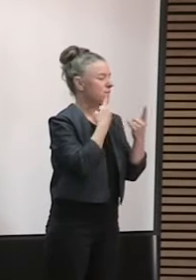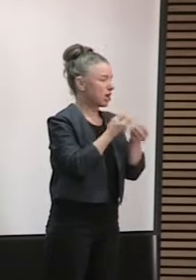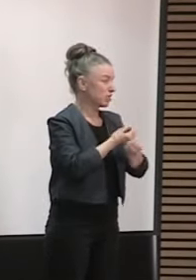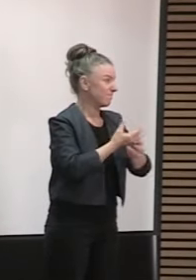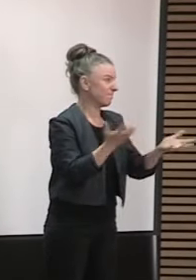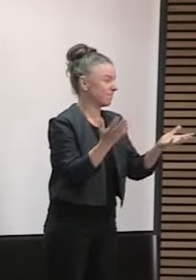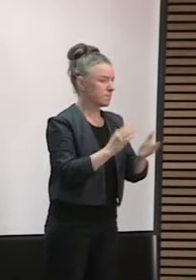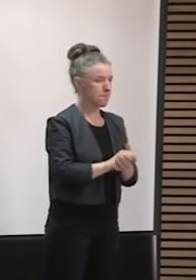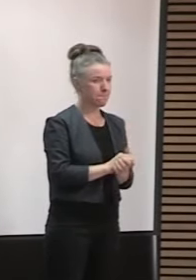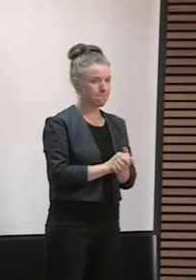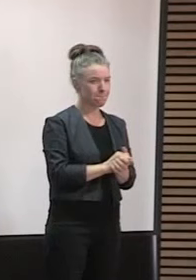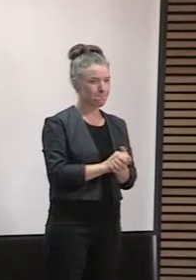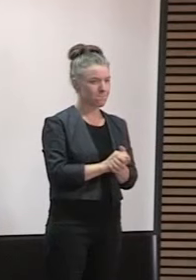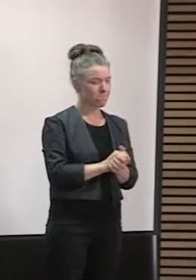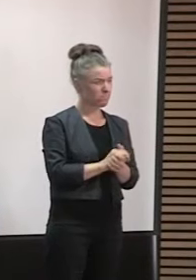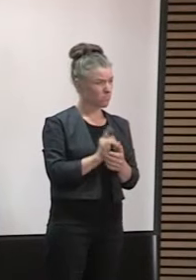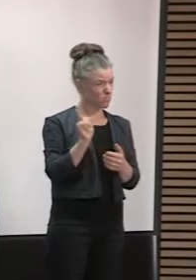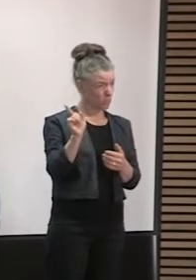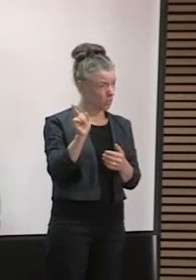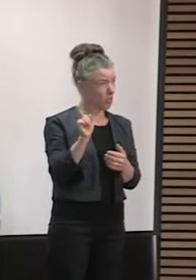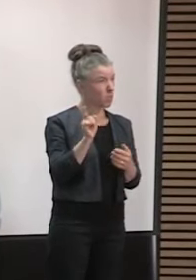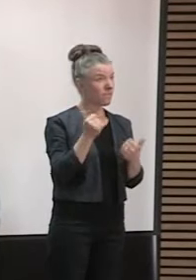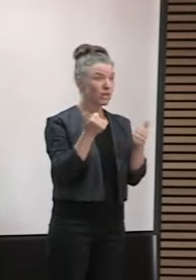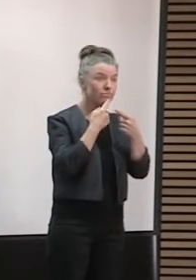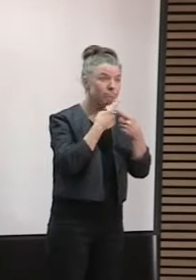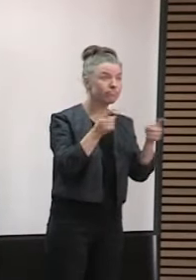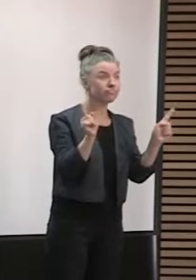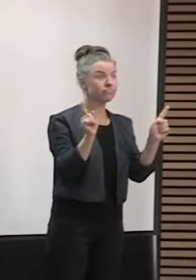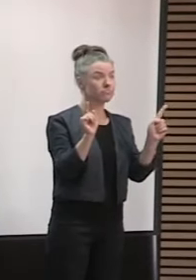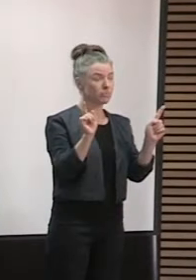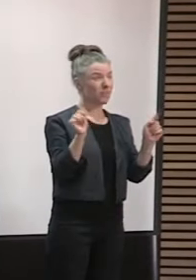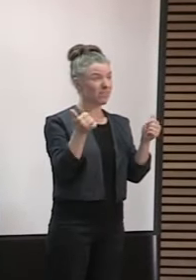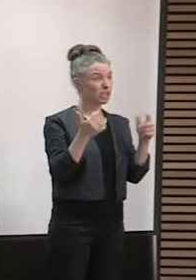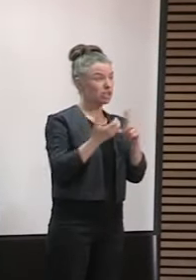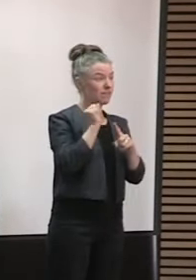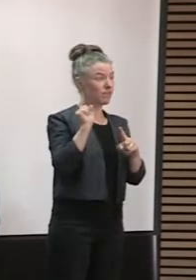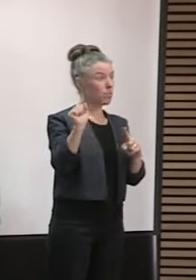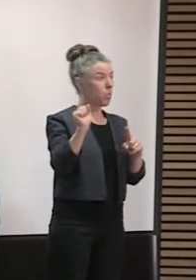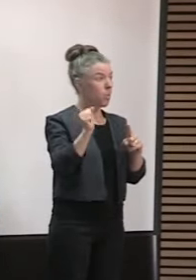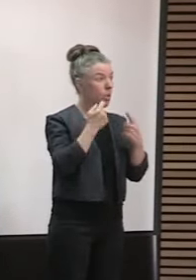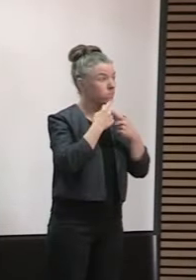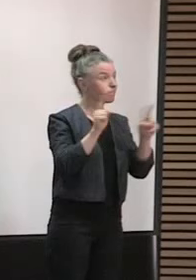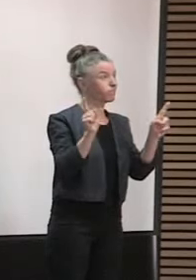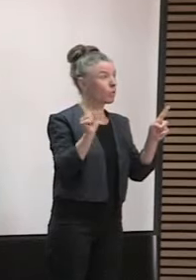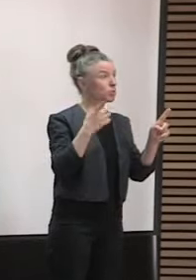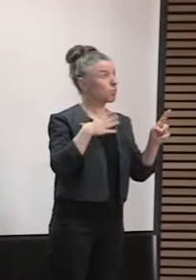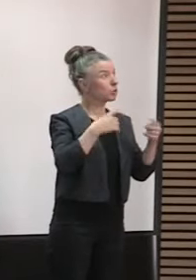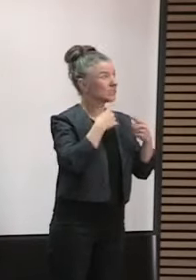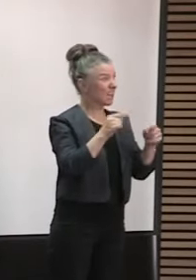the last three weeks. Are you comfortable with Aucklanders attending a conference in Queenstown this weekend?